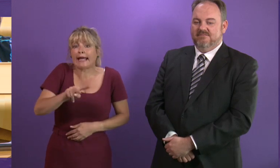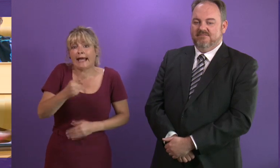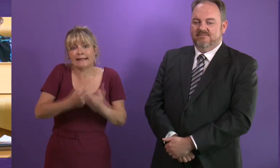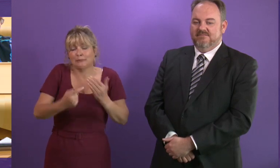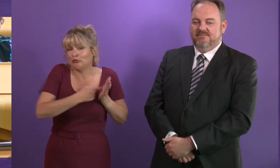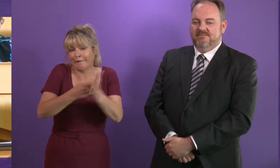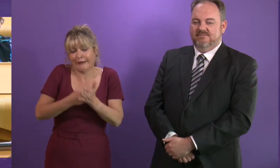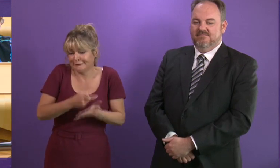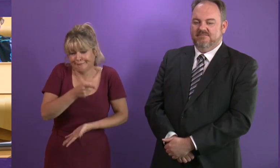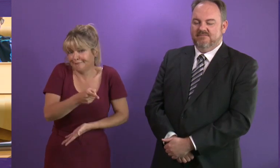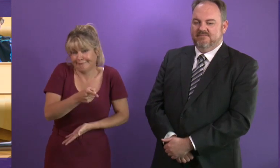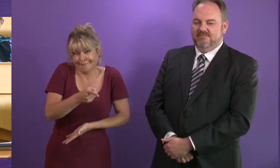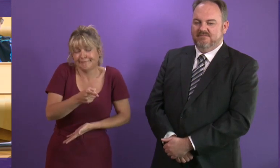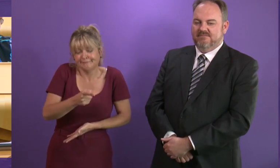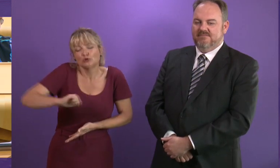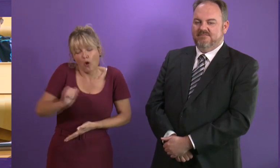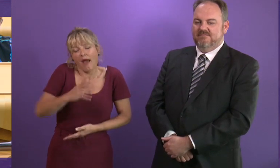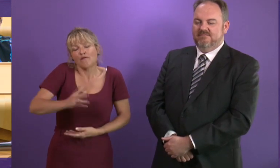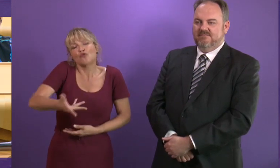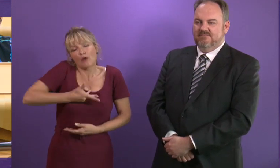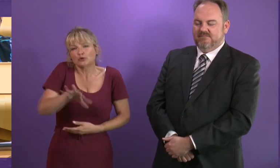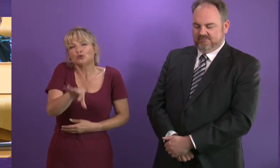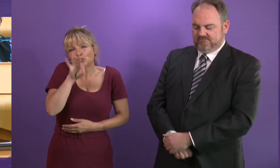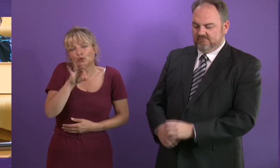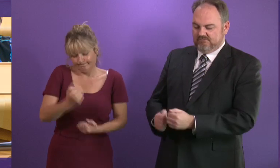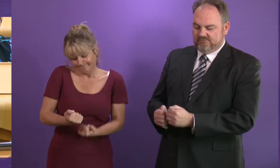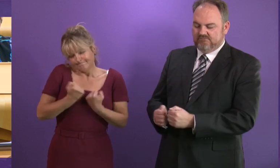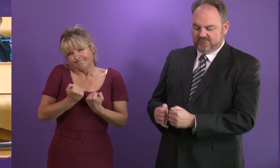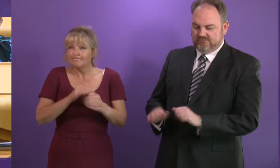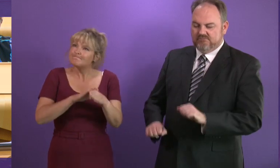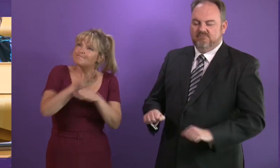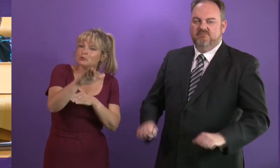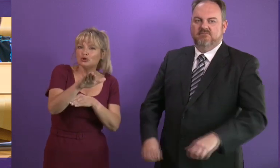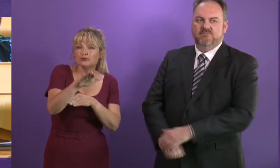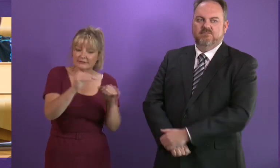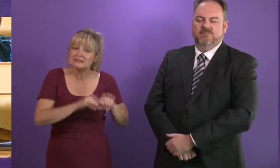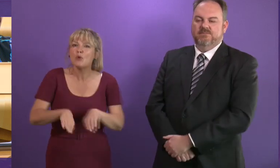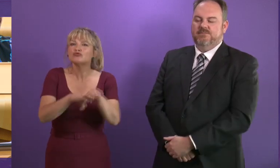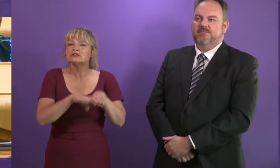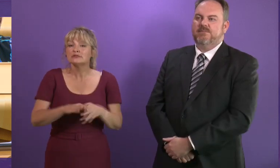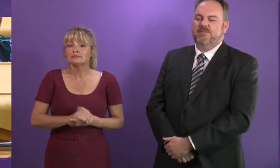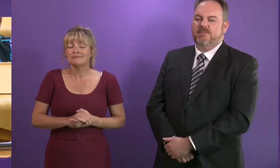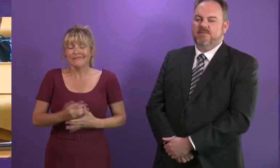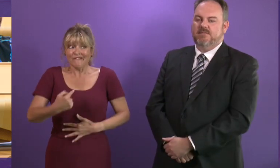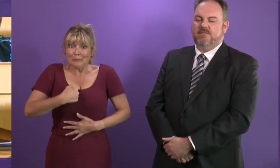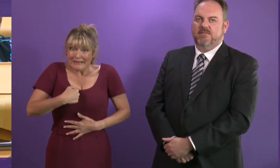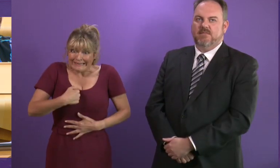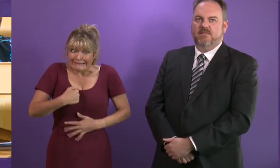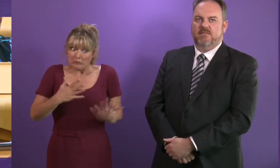Scotland has the right to choose its own future. The revelations—if I can call them that—from